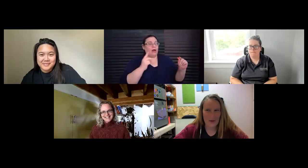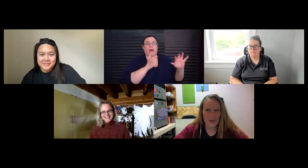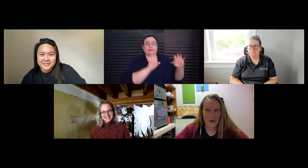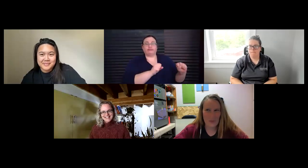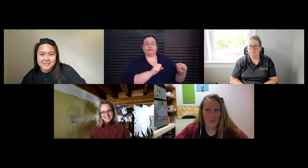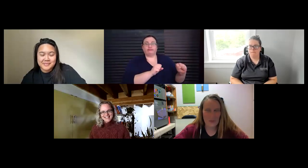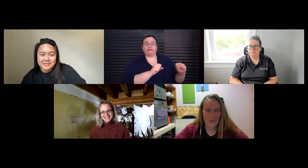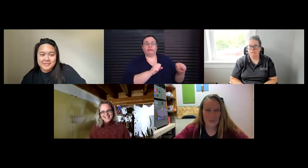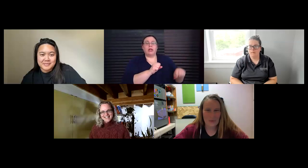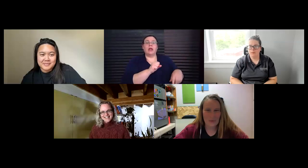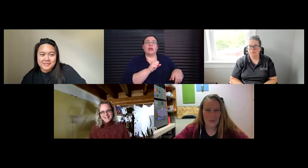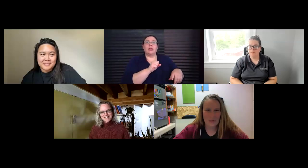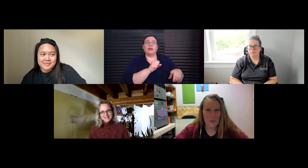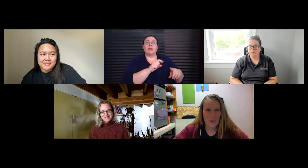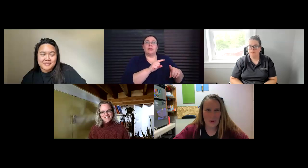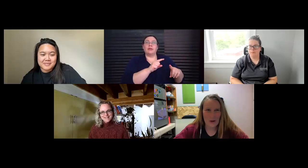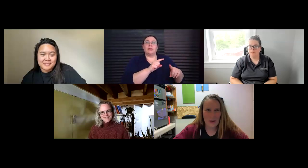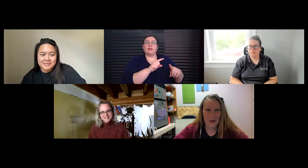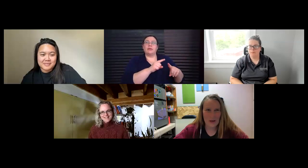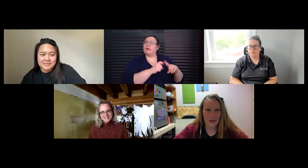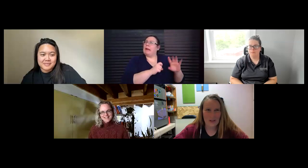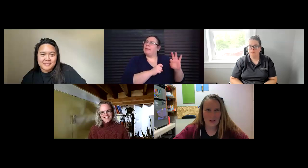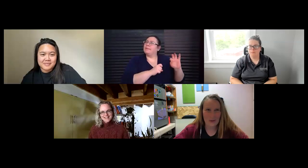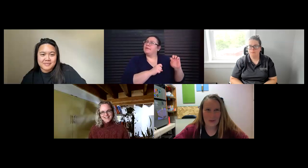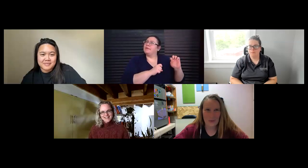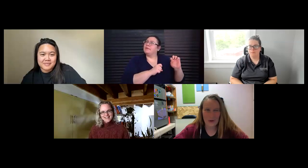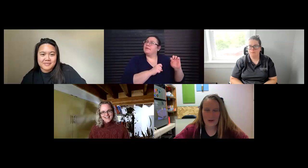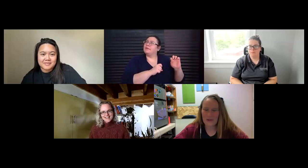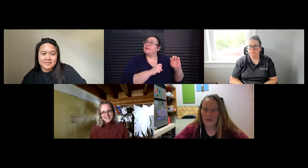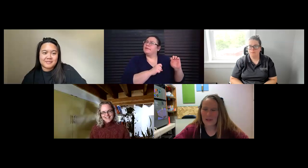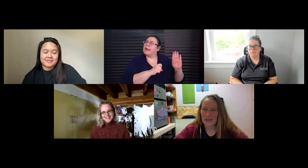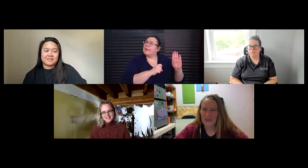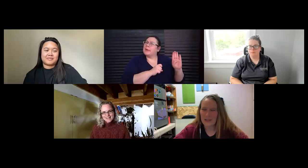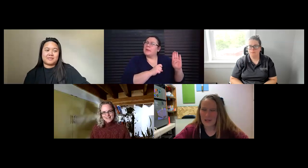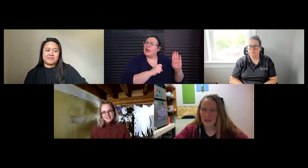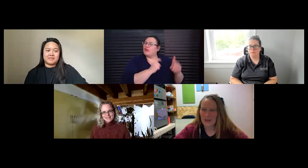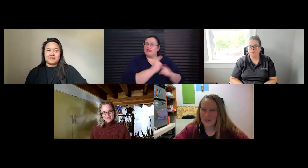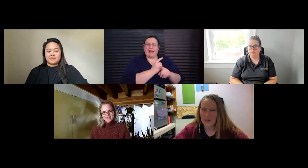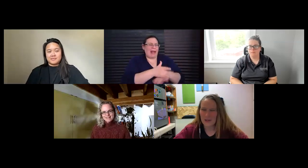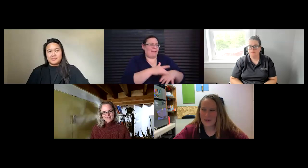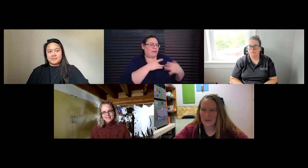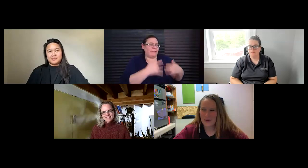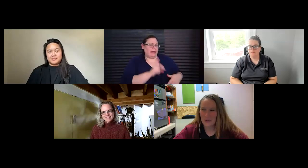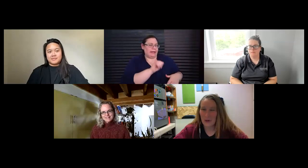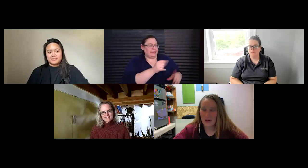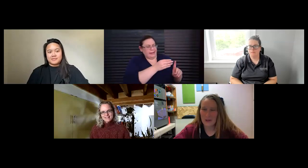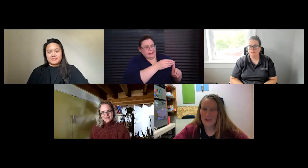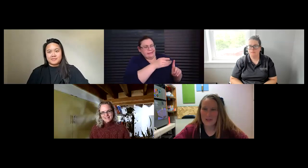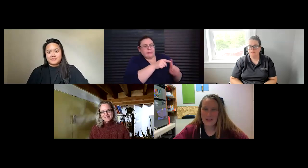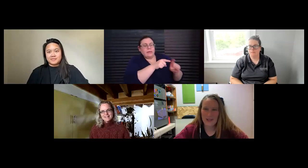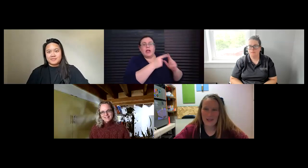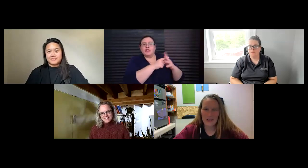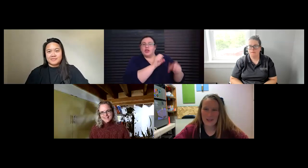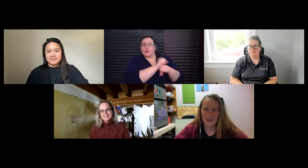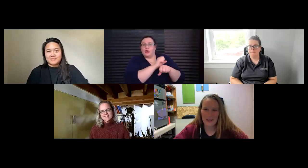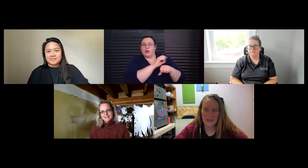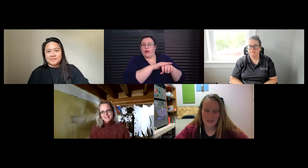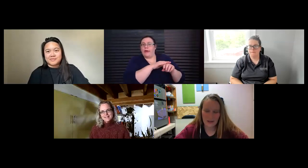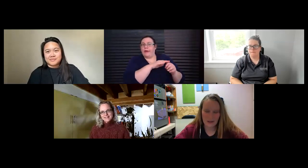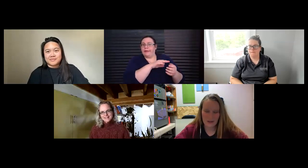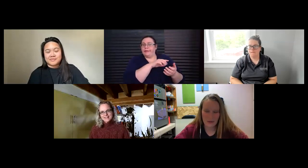So from February, right after Valentine's day I started to work on this and get this.